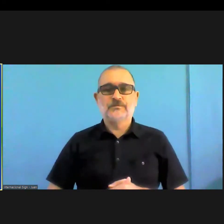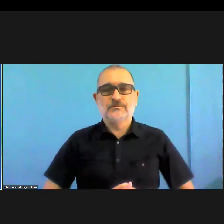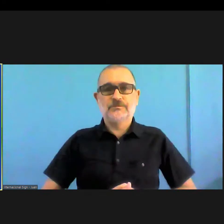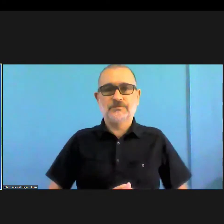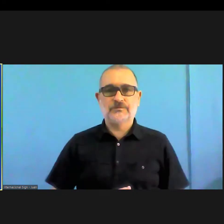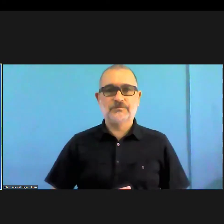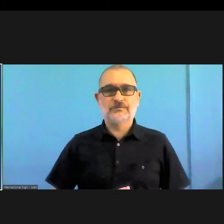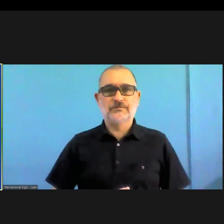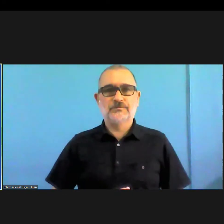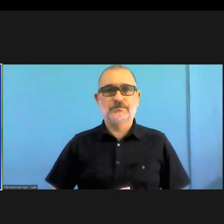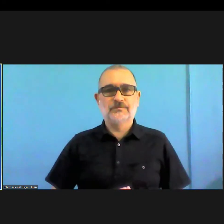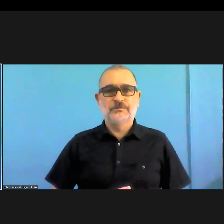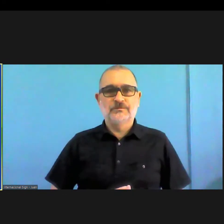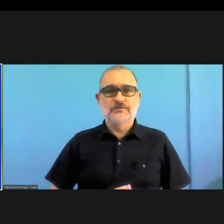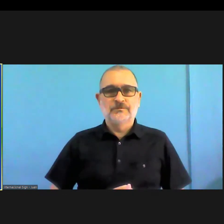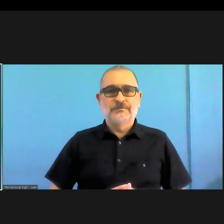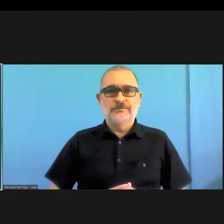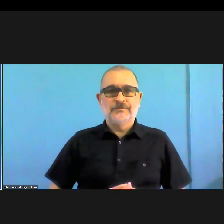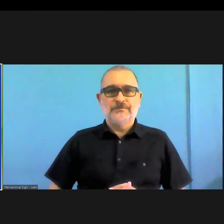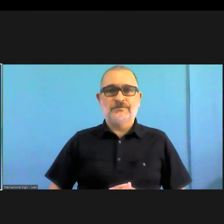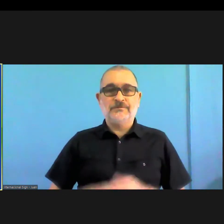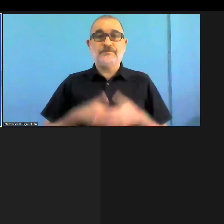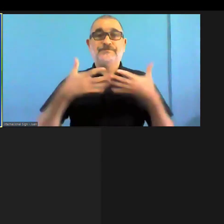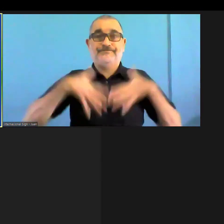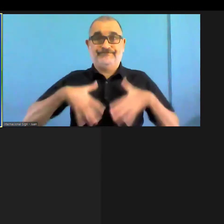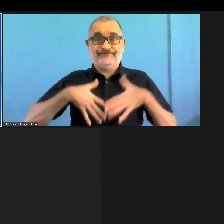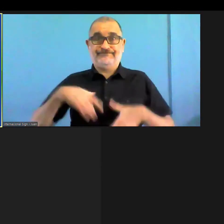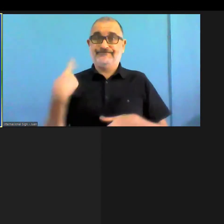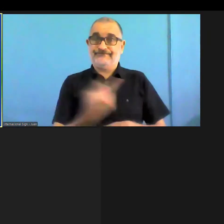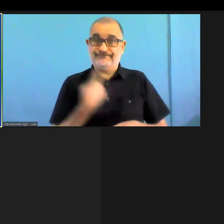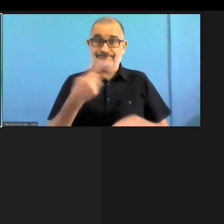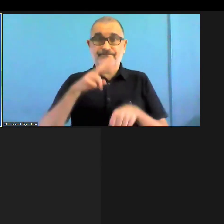Dr. Julio Borba,